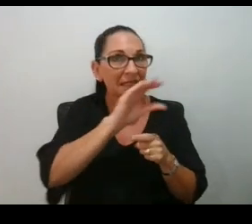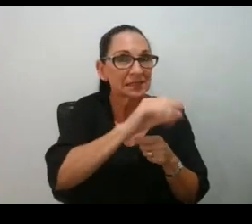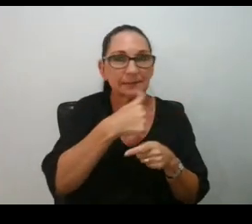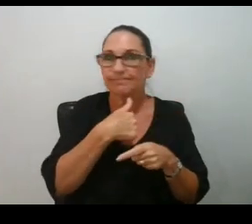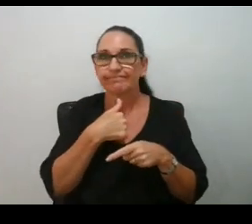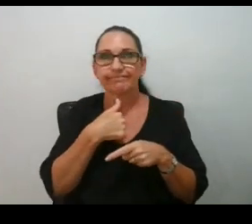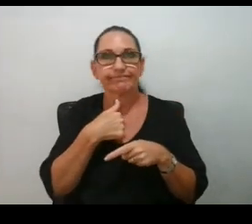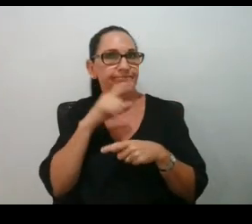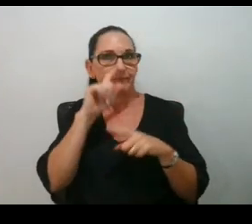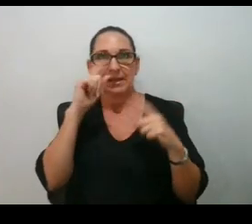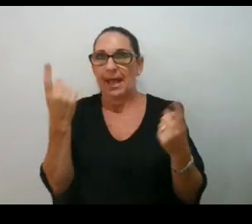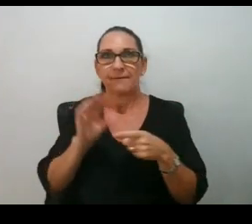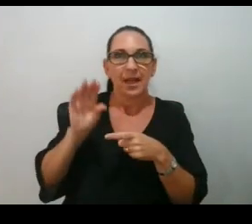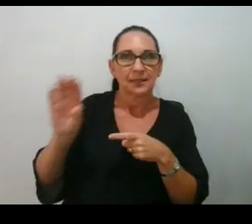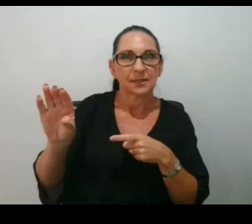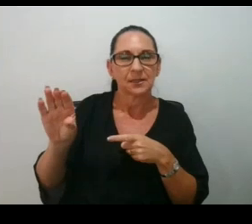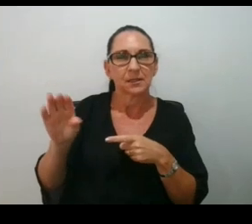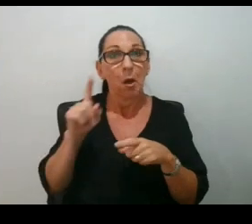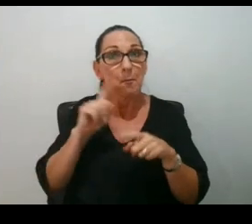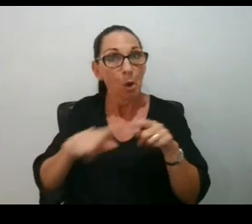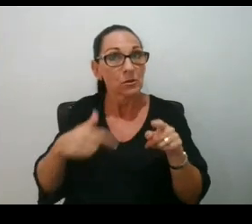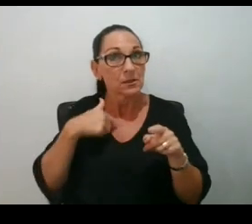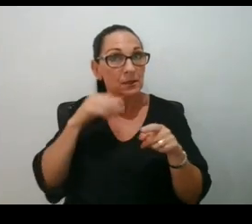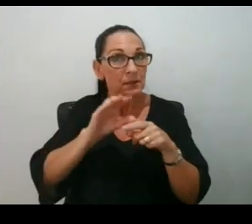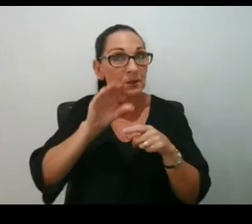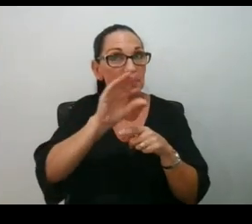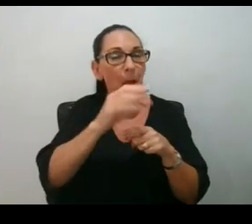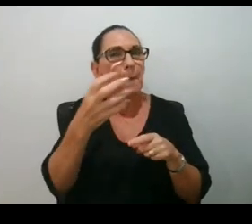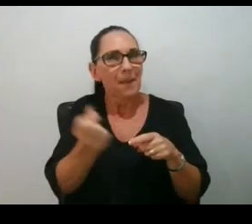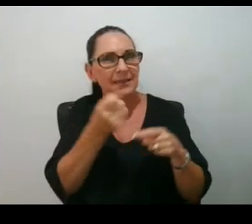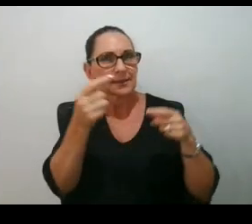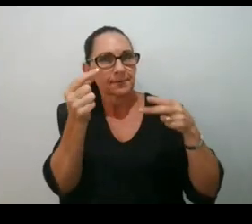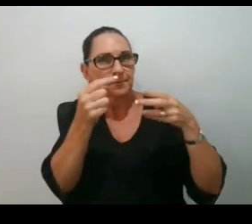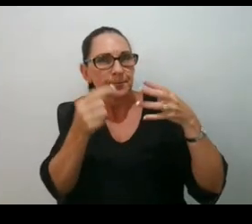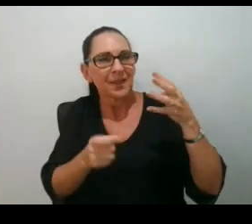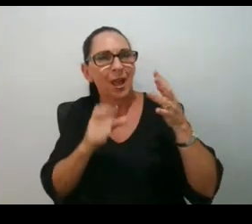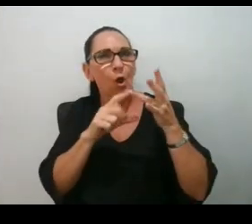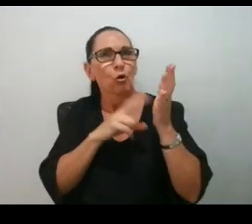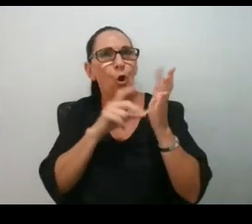has conditions attached about this funding is to be used for these particular legal issues so that